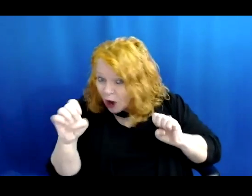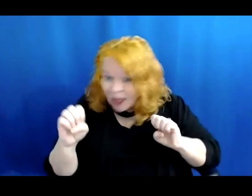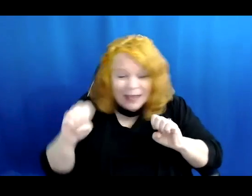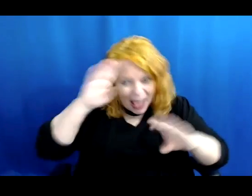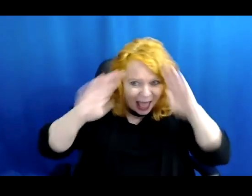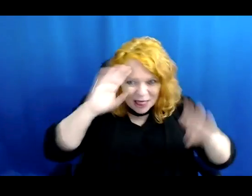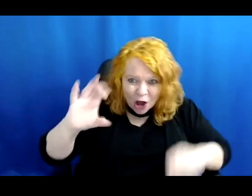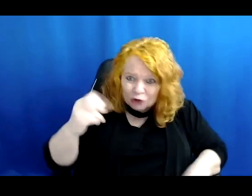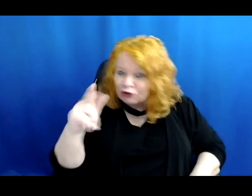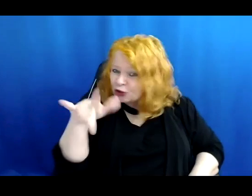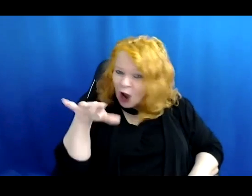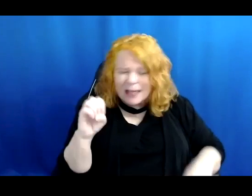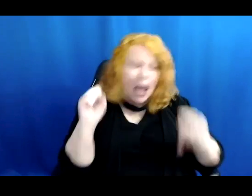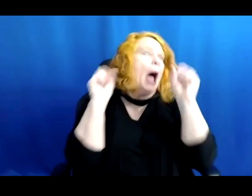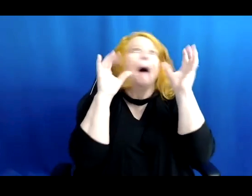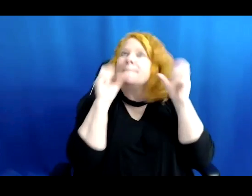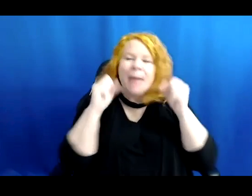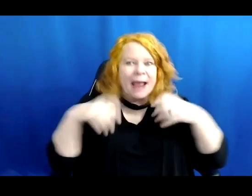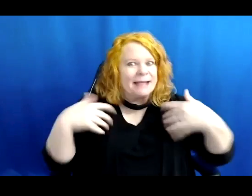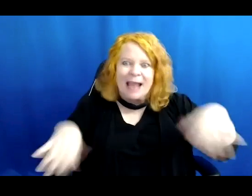Amazing. Incredible Charlie.